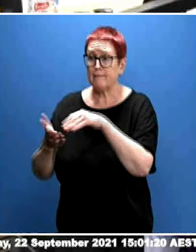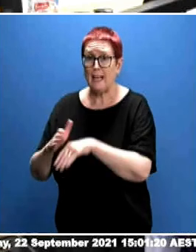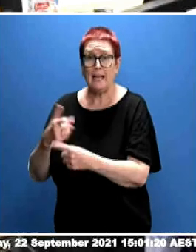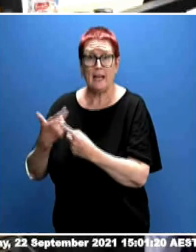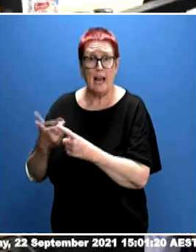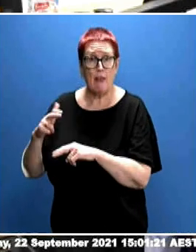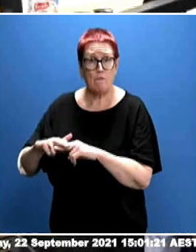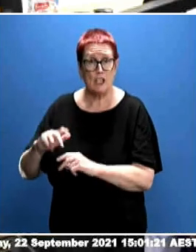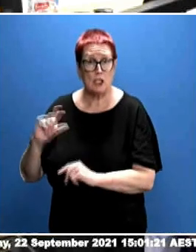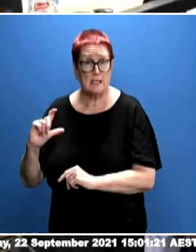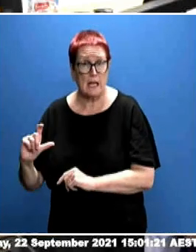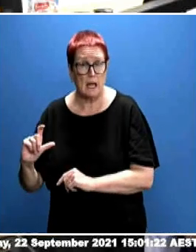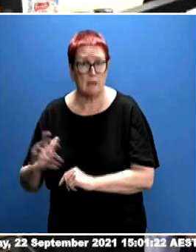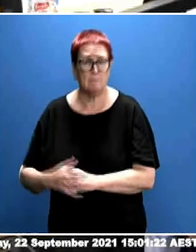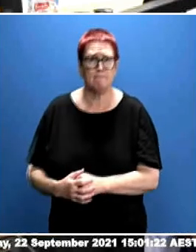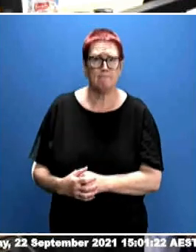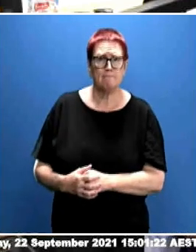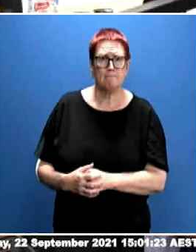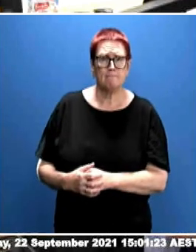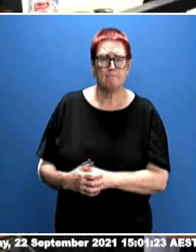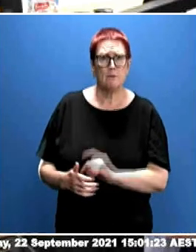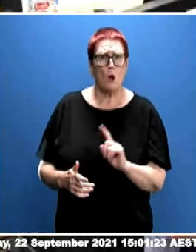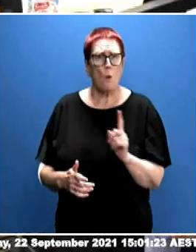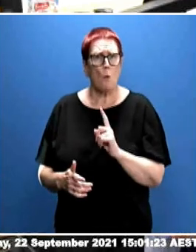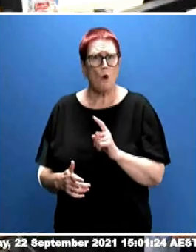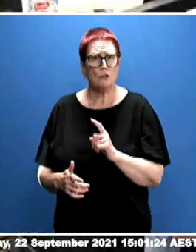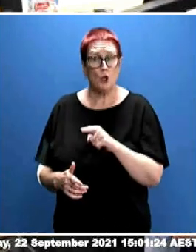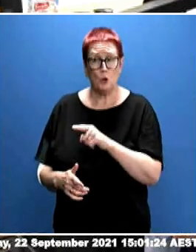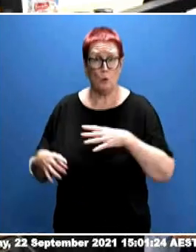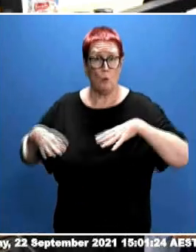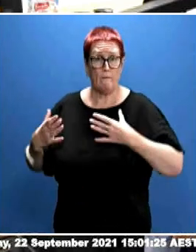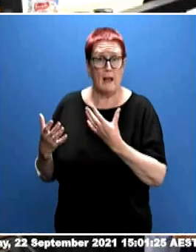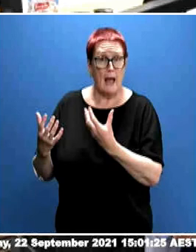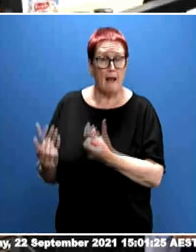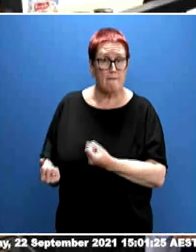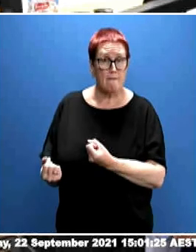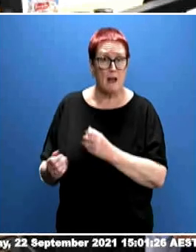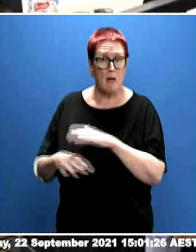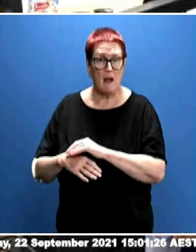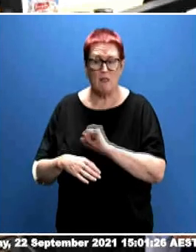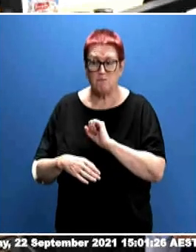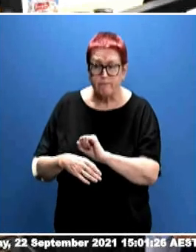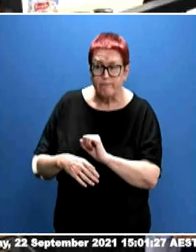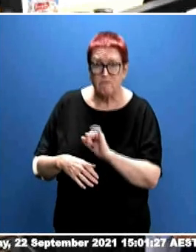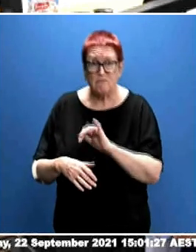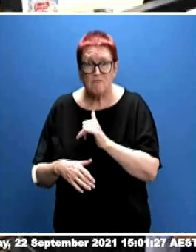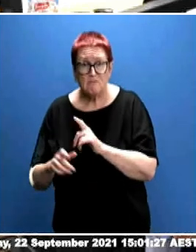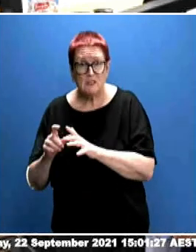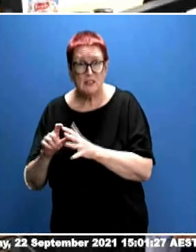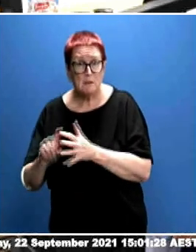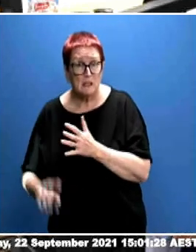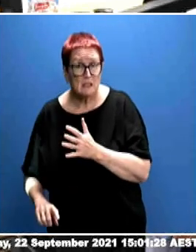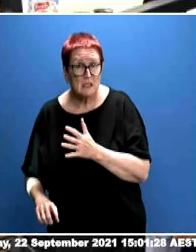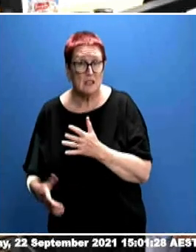what information do you have about any disability they may have?